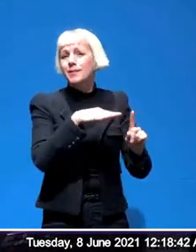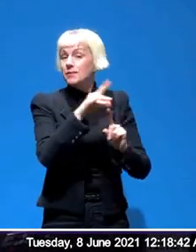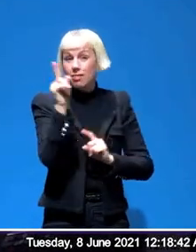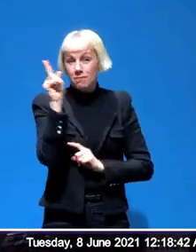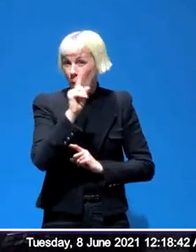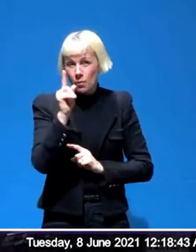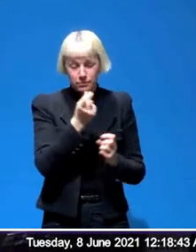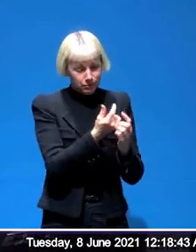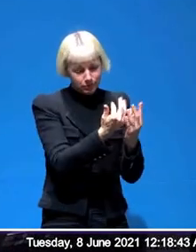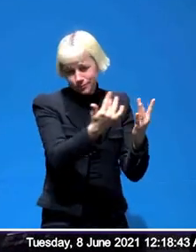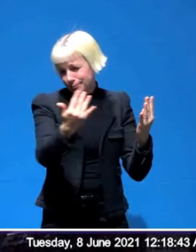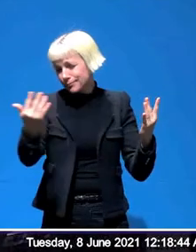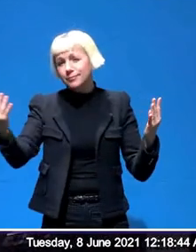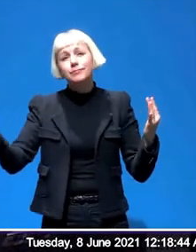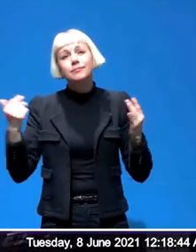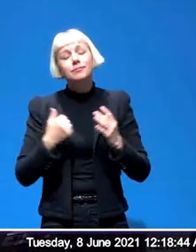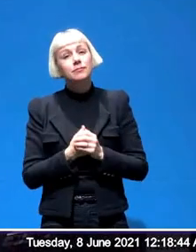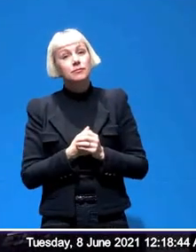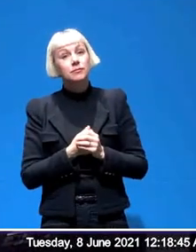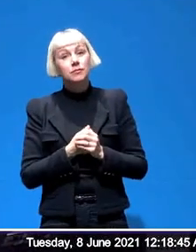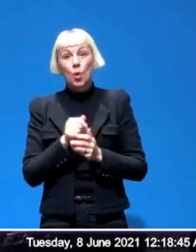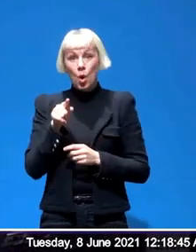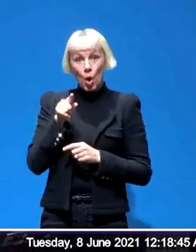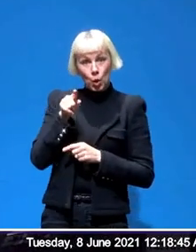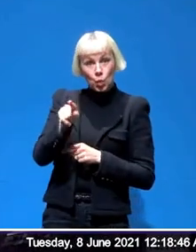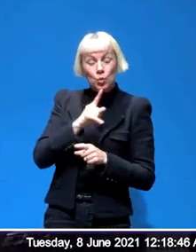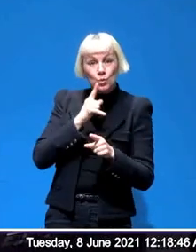So I mean, ideally, what you are saying would be ideal.